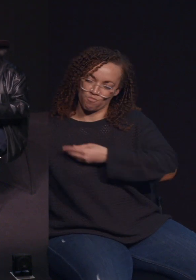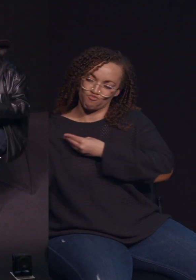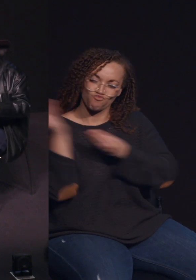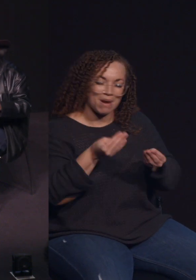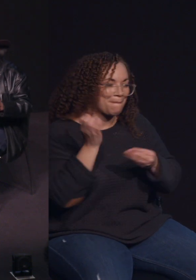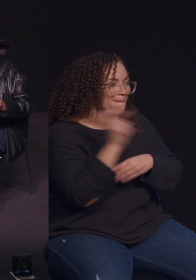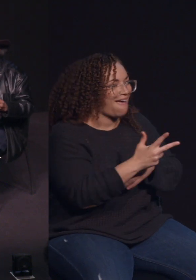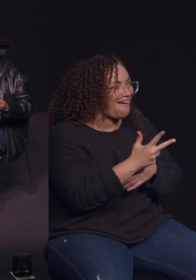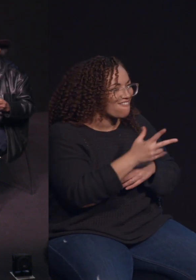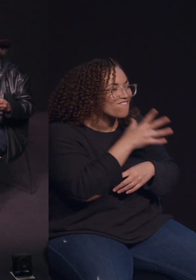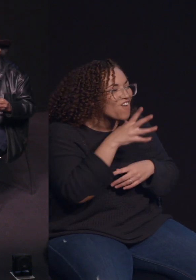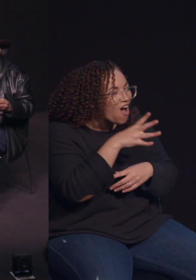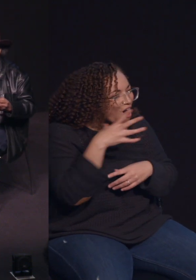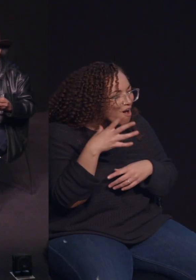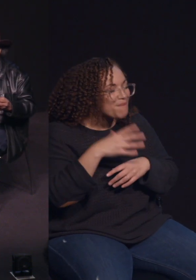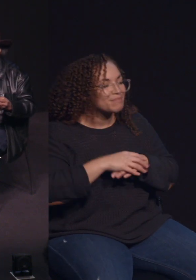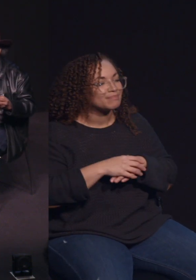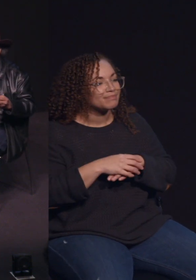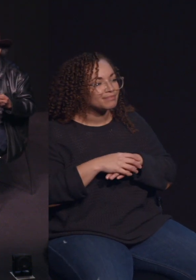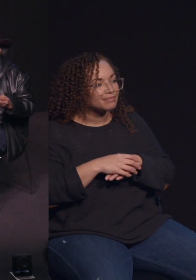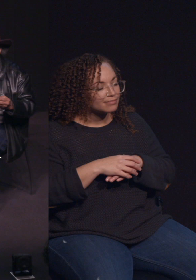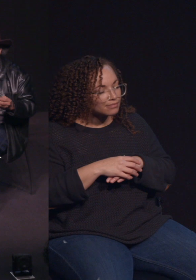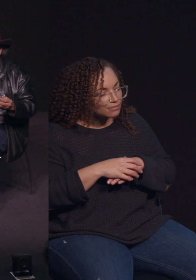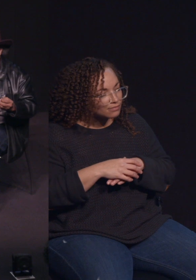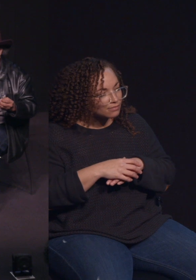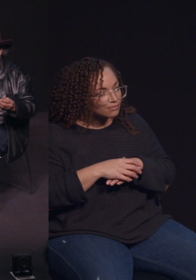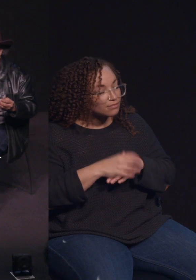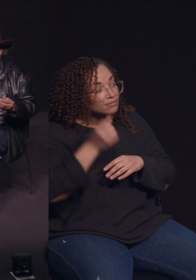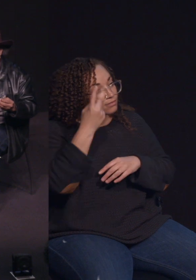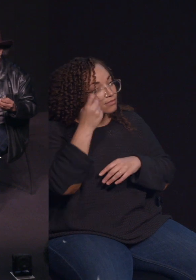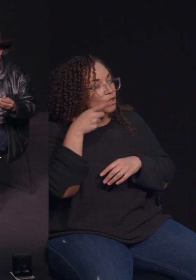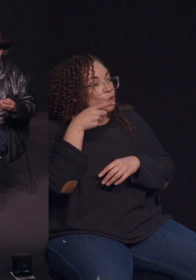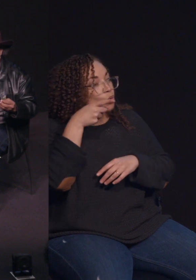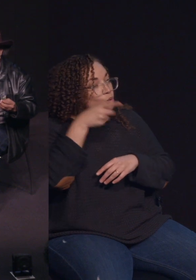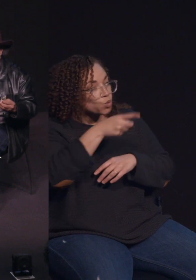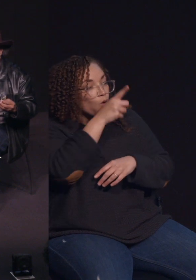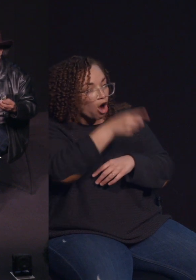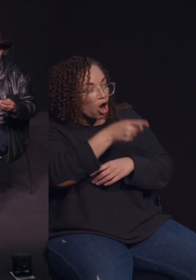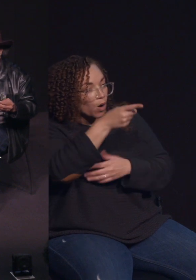over time, because you are what you eat, healthwise.